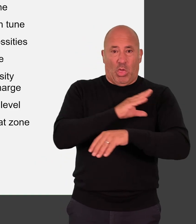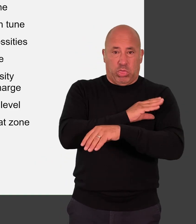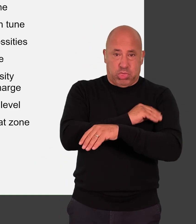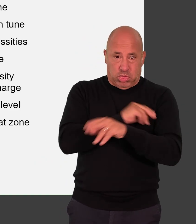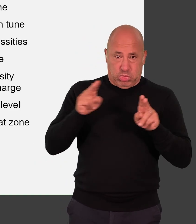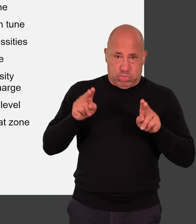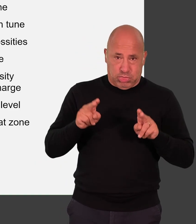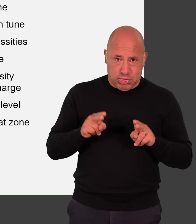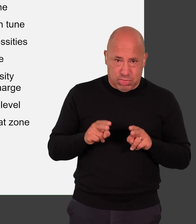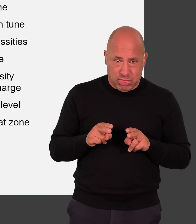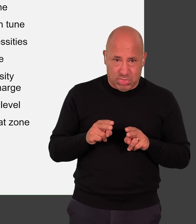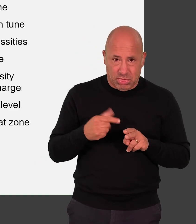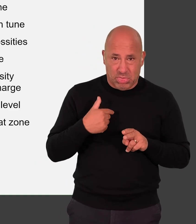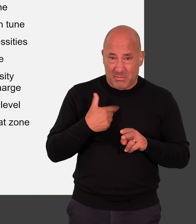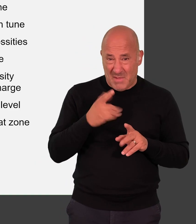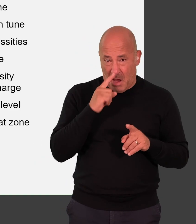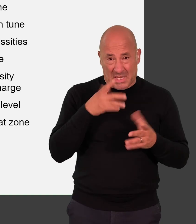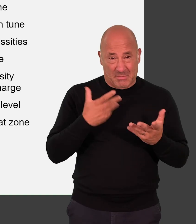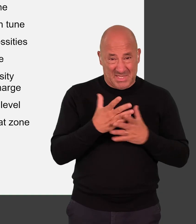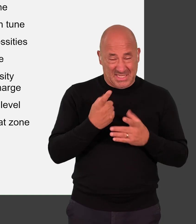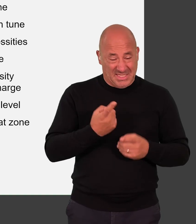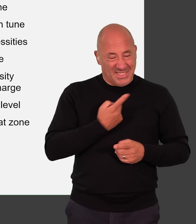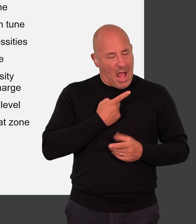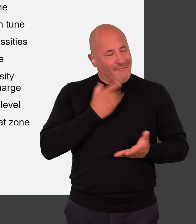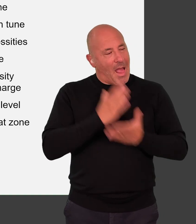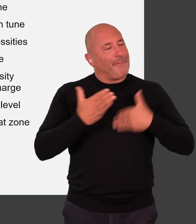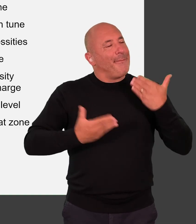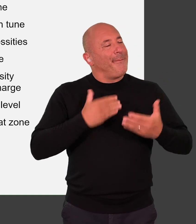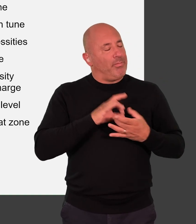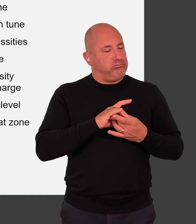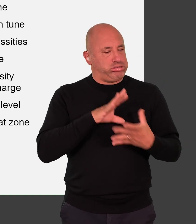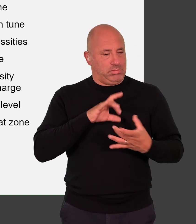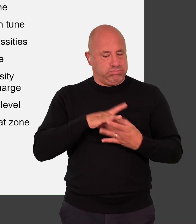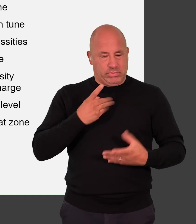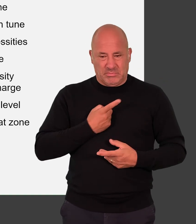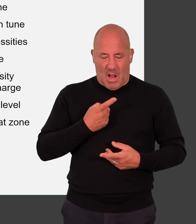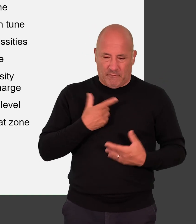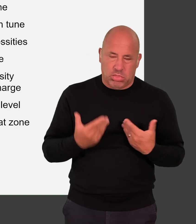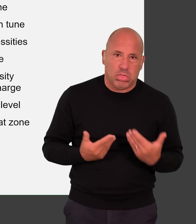the person is close to losing all connection with living as their genuine self.